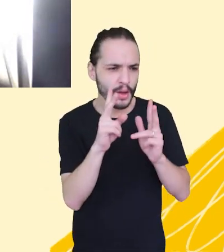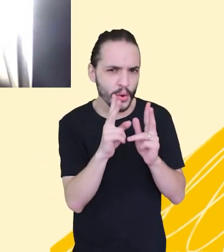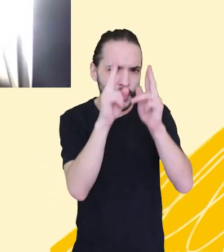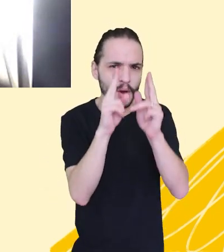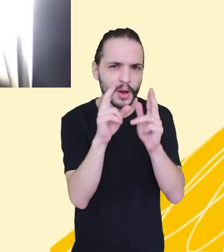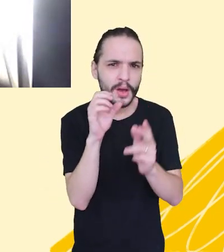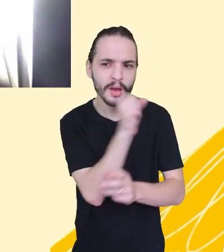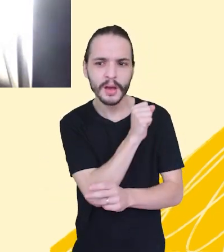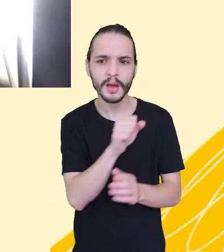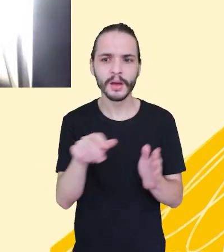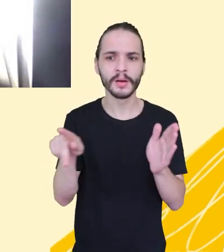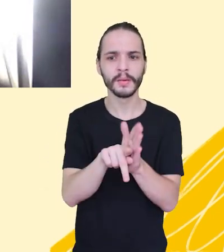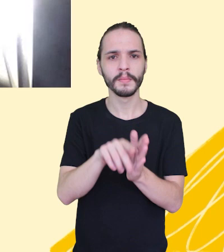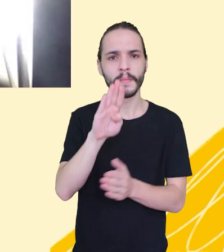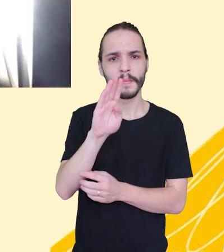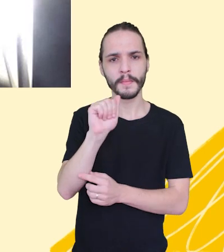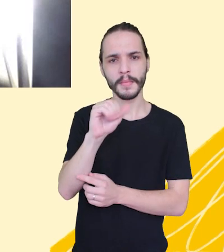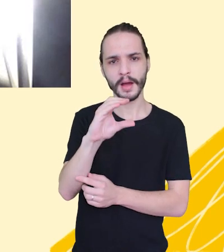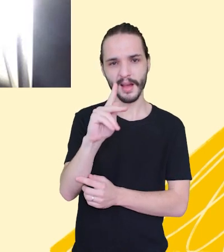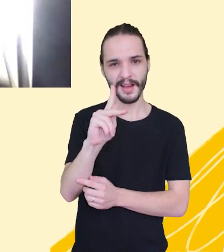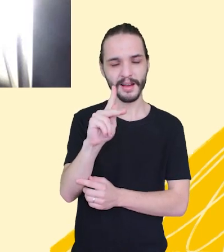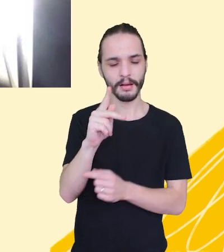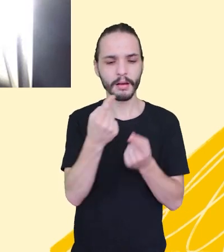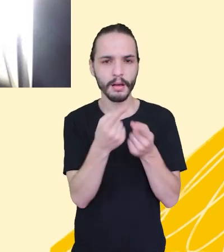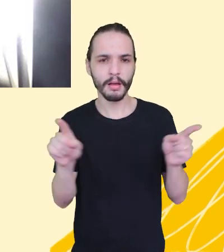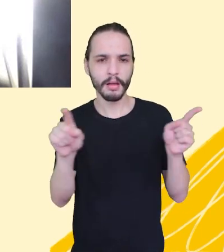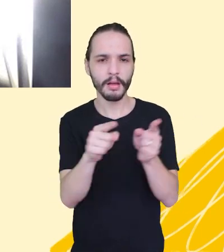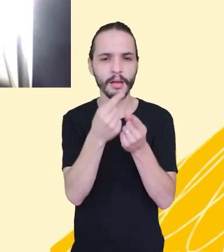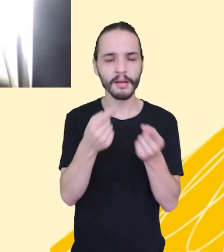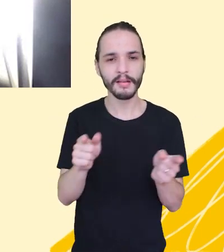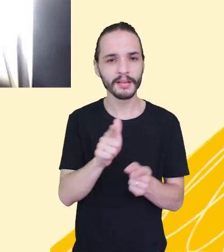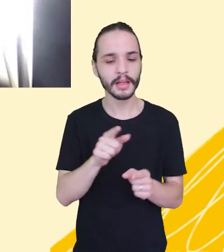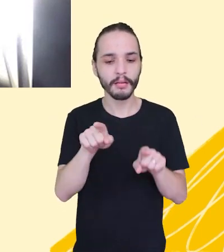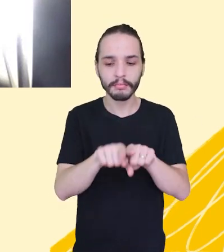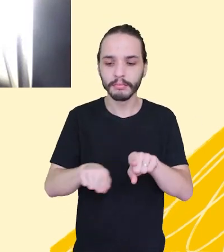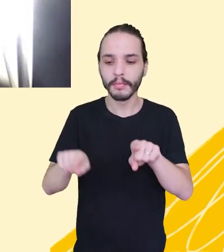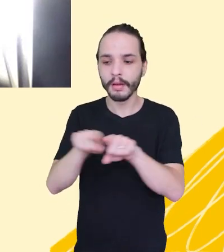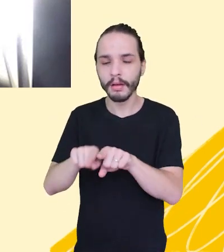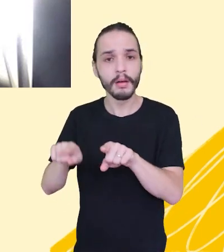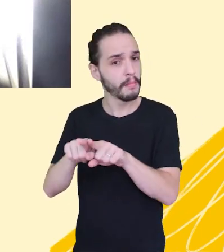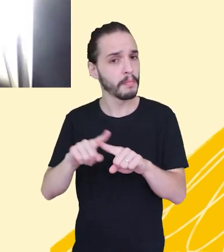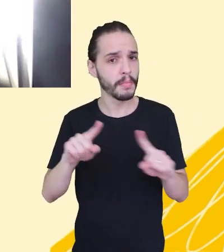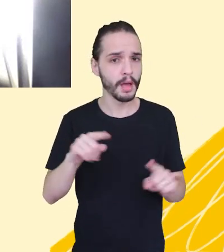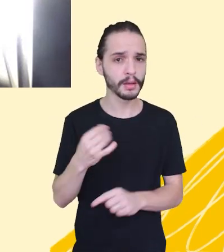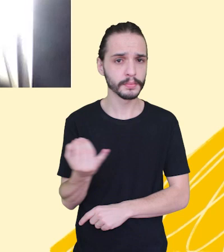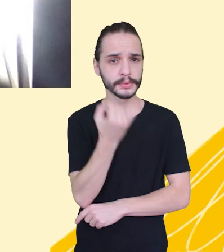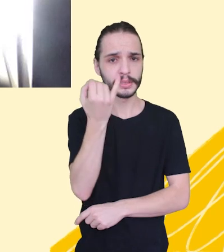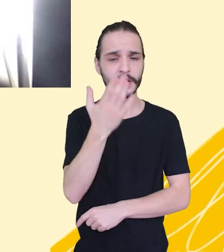but it was also important for me that... I mean it was such a thing that I do this